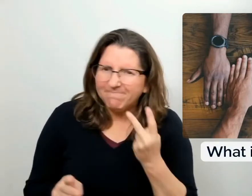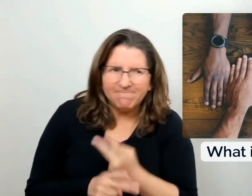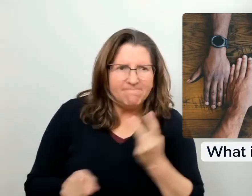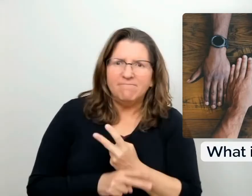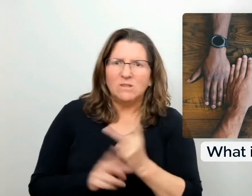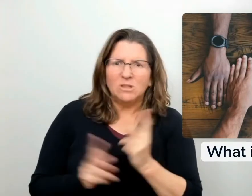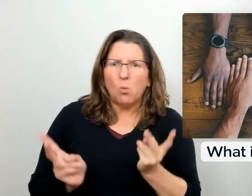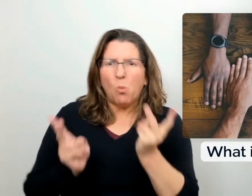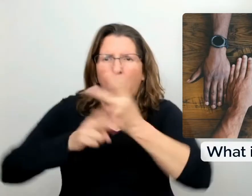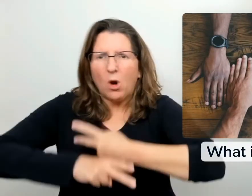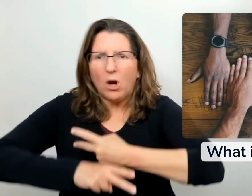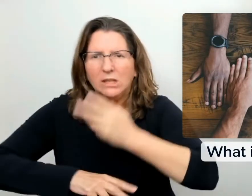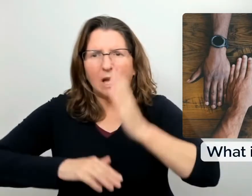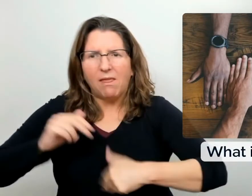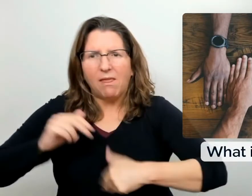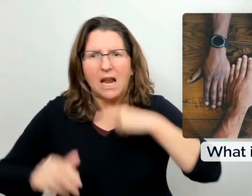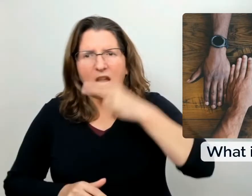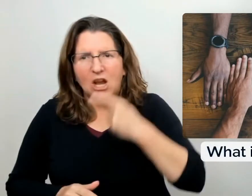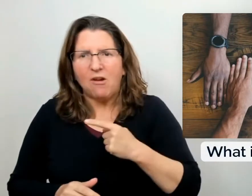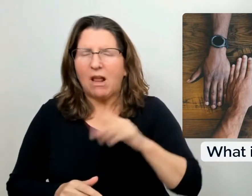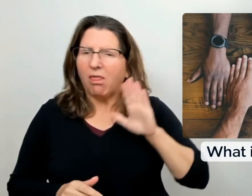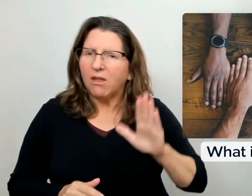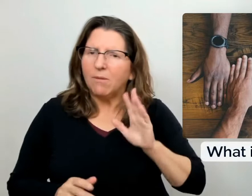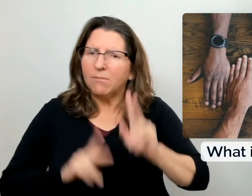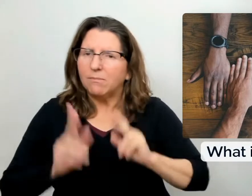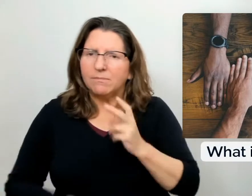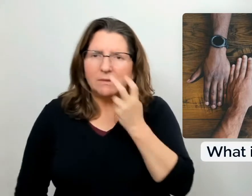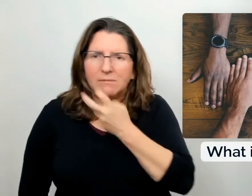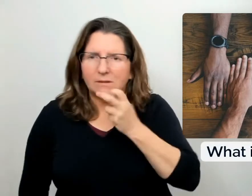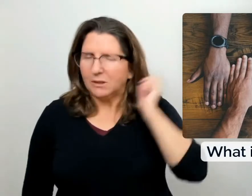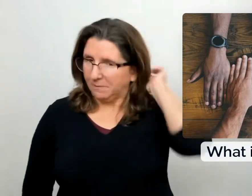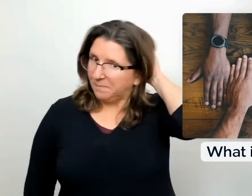Because I find it so hard to understand them, compared to hearing people.